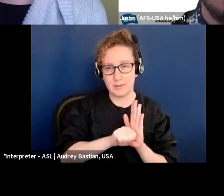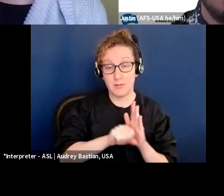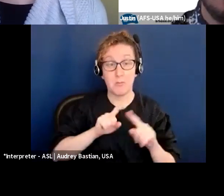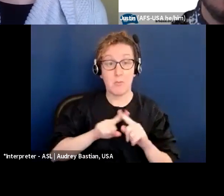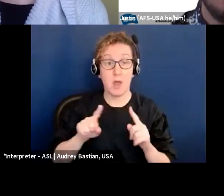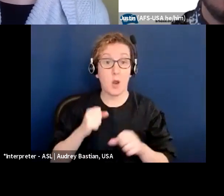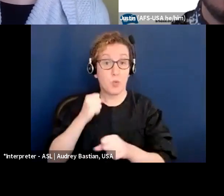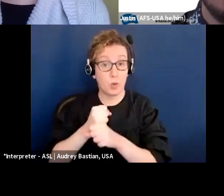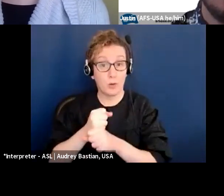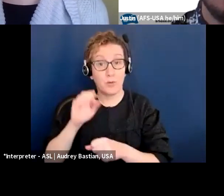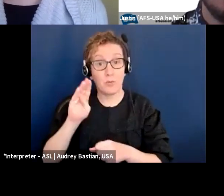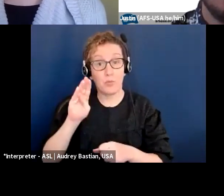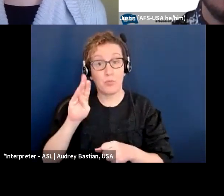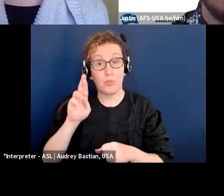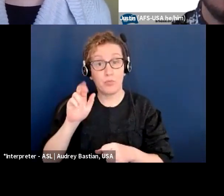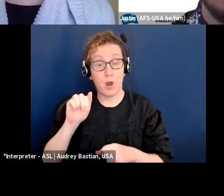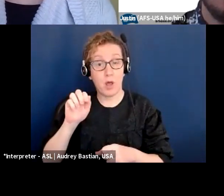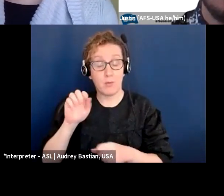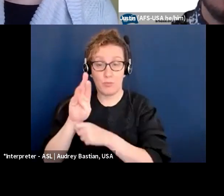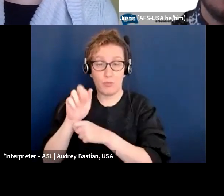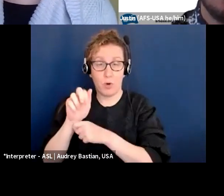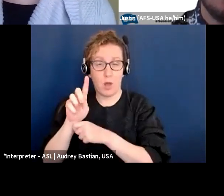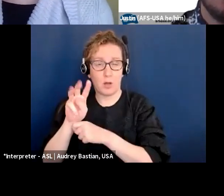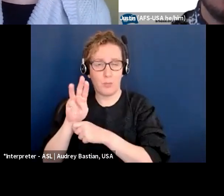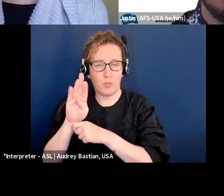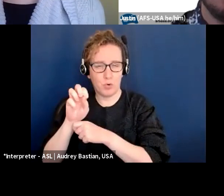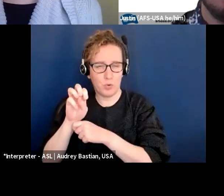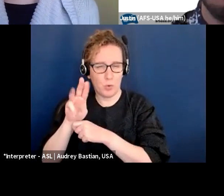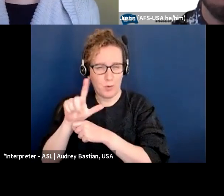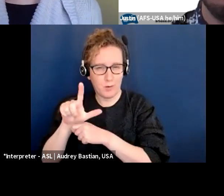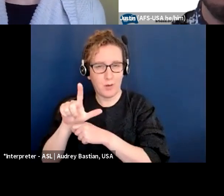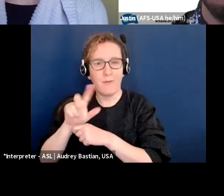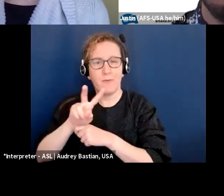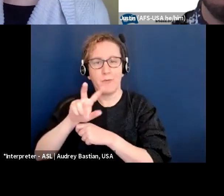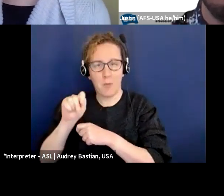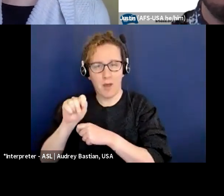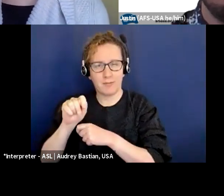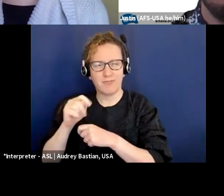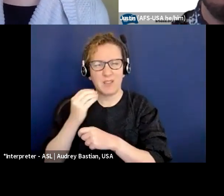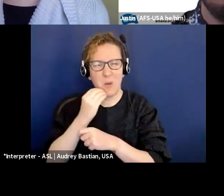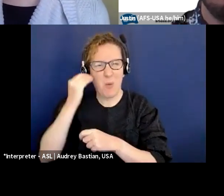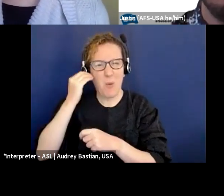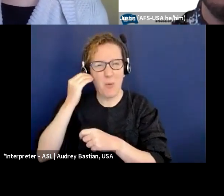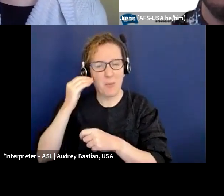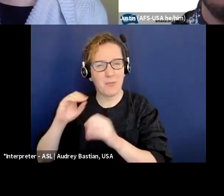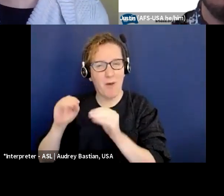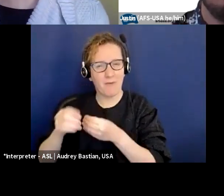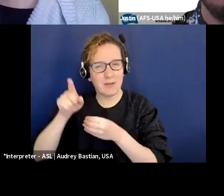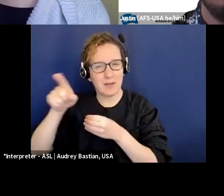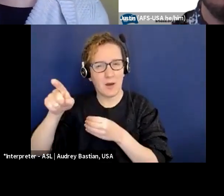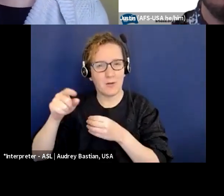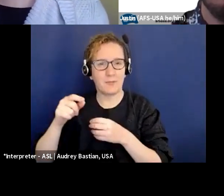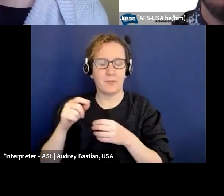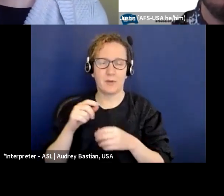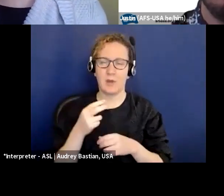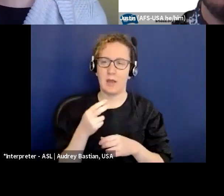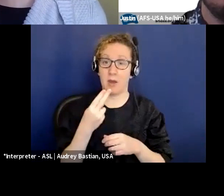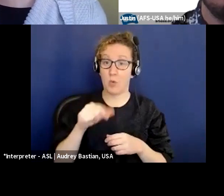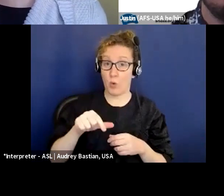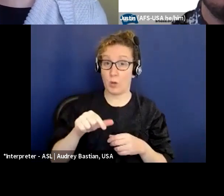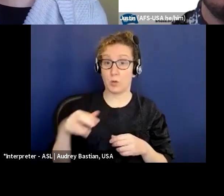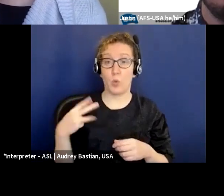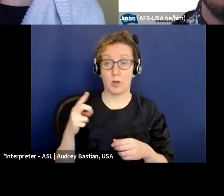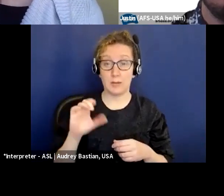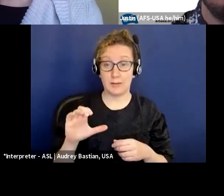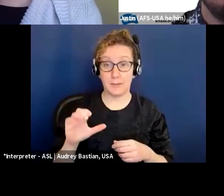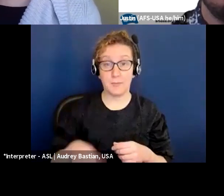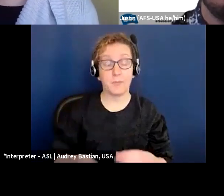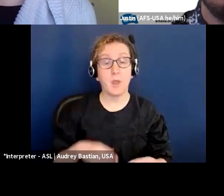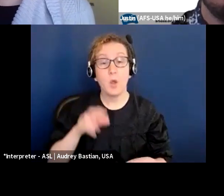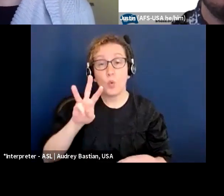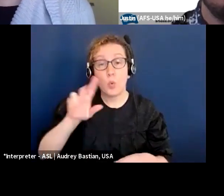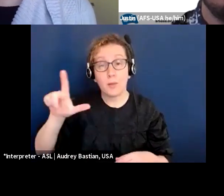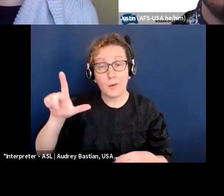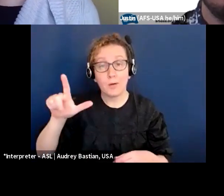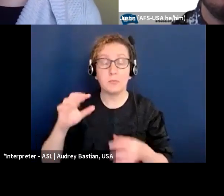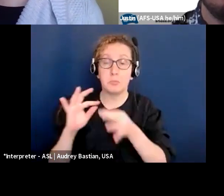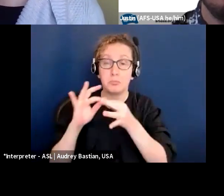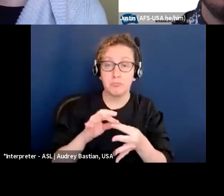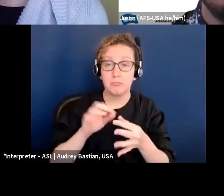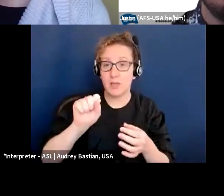which is one of our home offices. World Learning is also connected to SIT, School for International